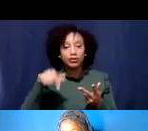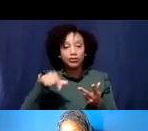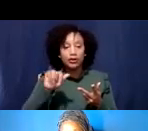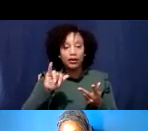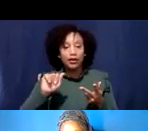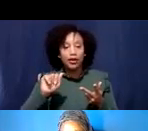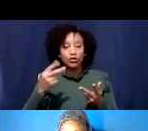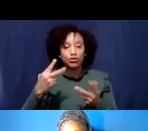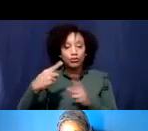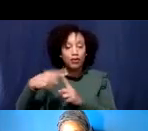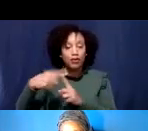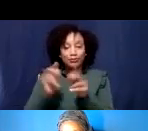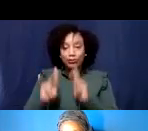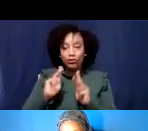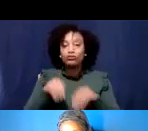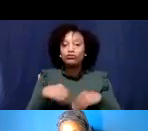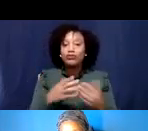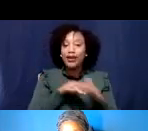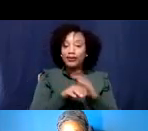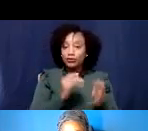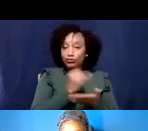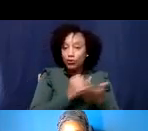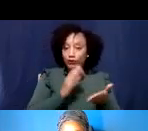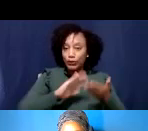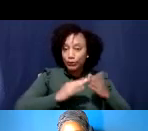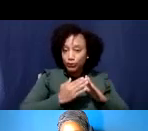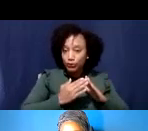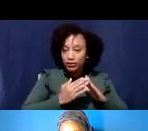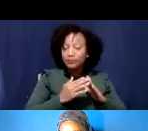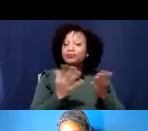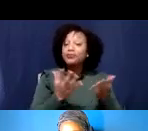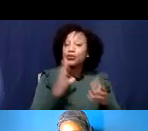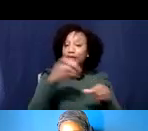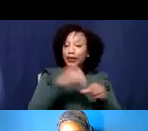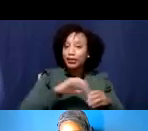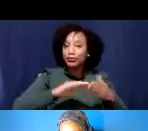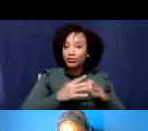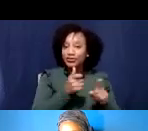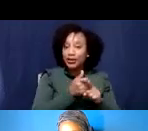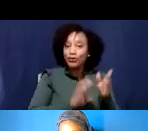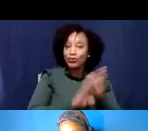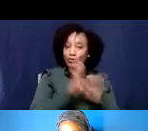to create access to the arts for communities and/or engage with communities through creative endeavors.